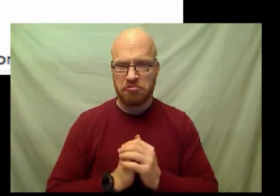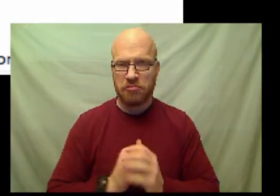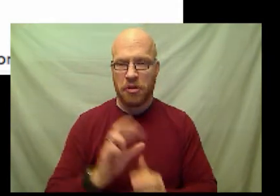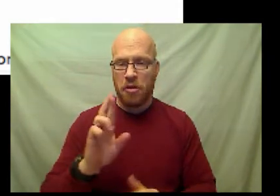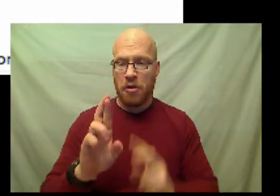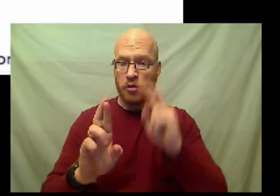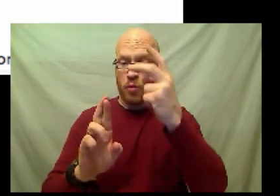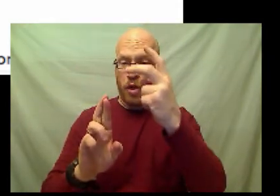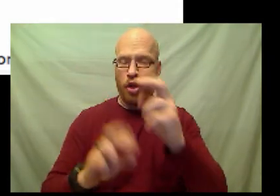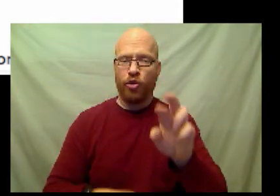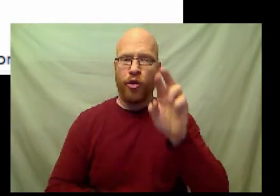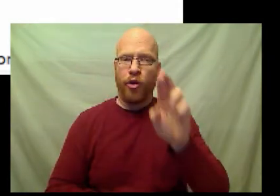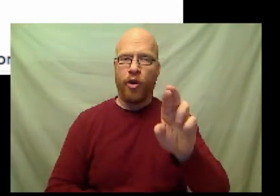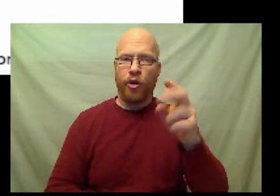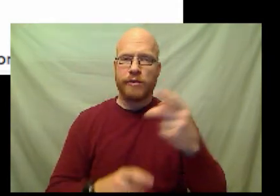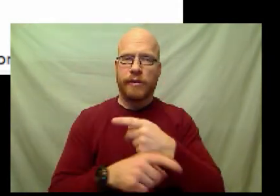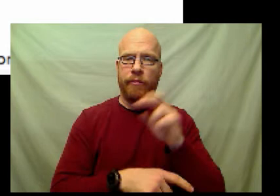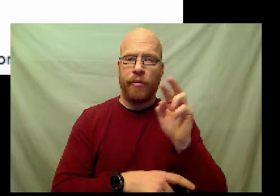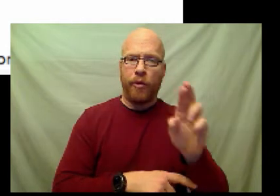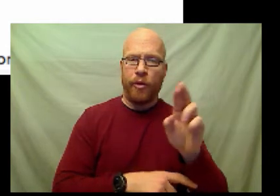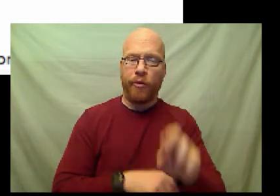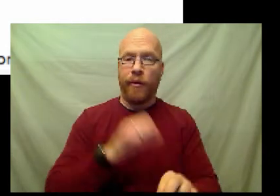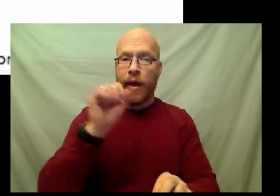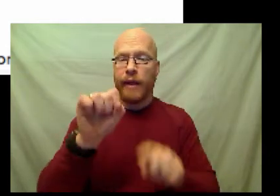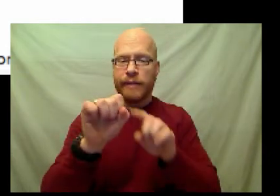and then for each variable R square is R times R,